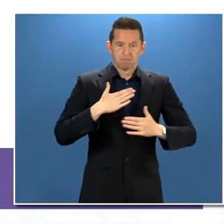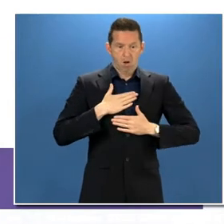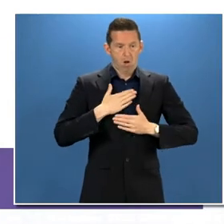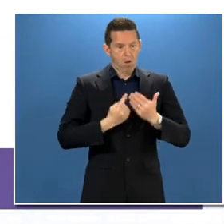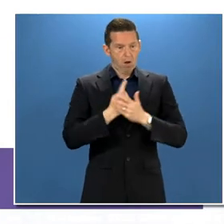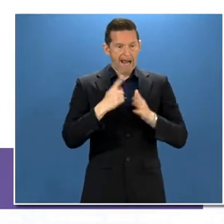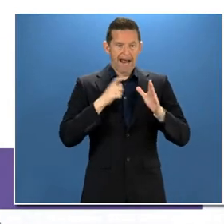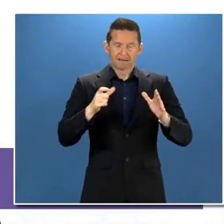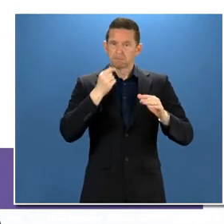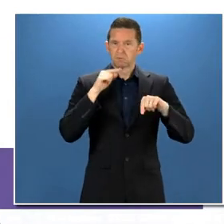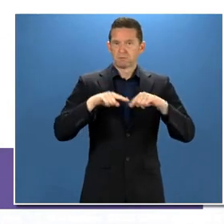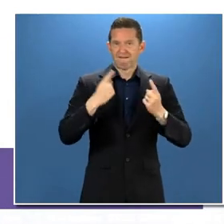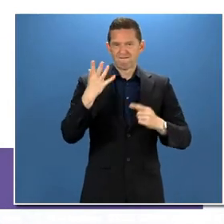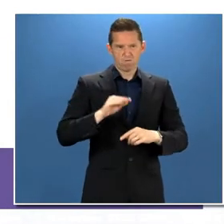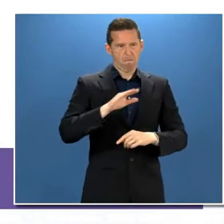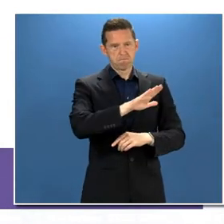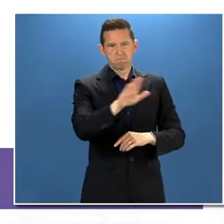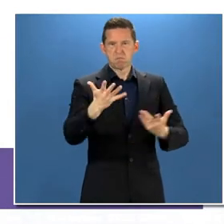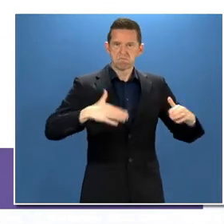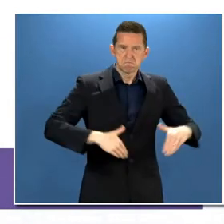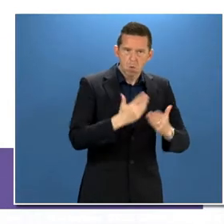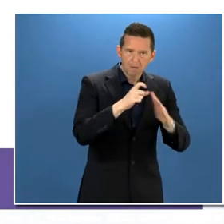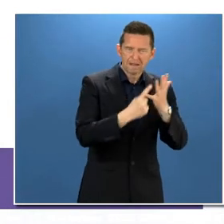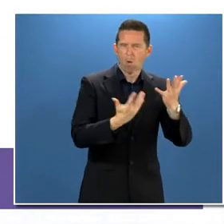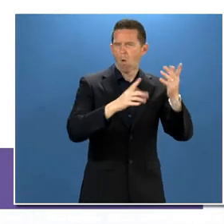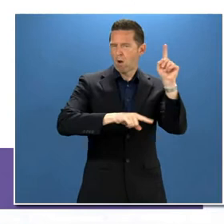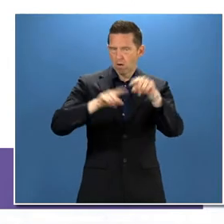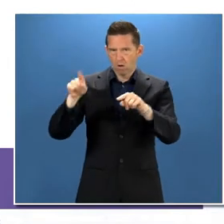a lot from considering how others have approached issues.